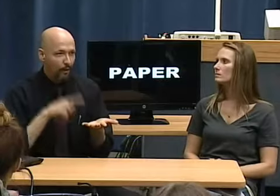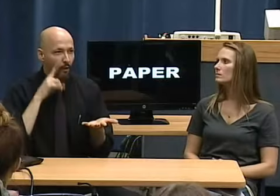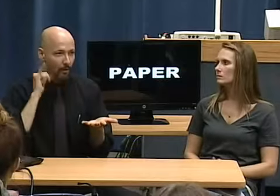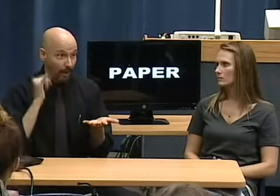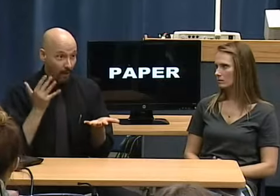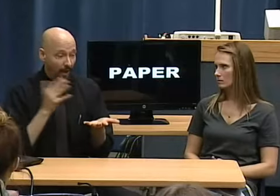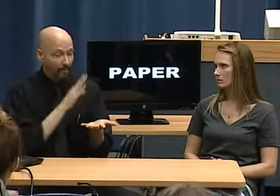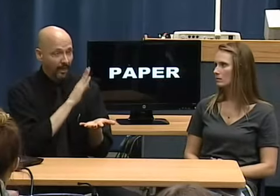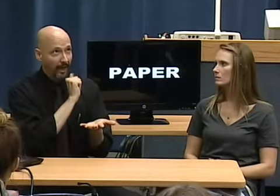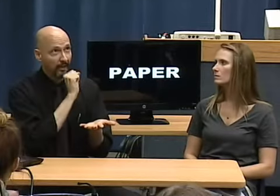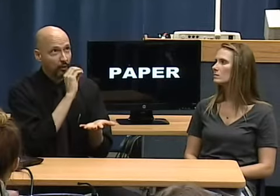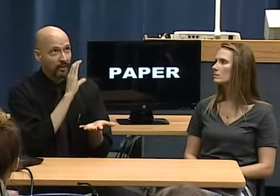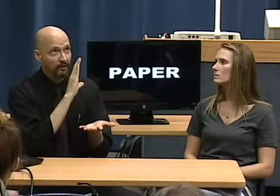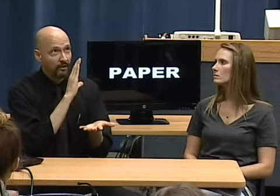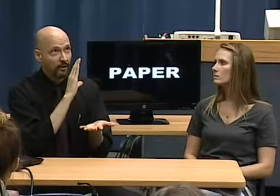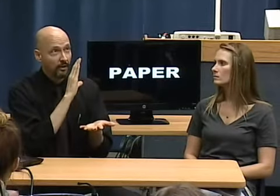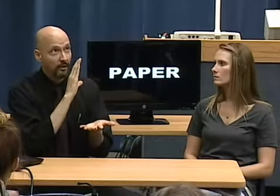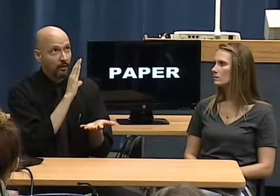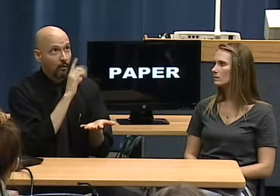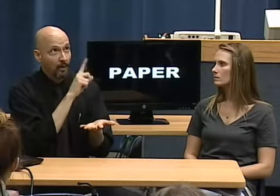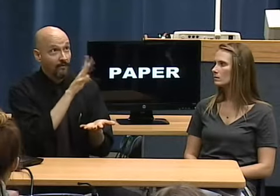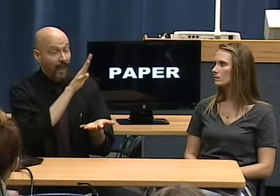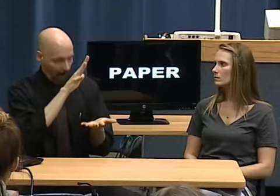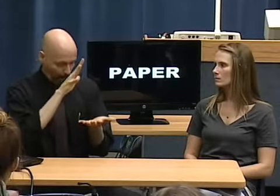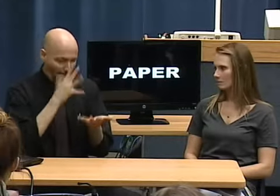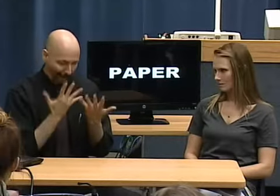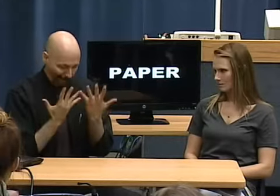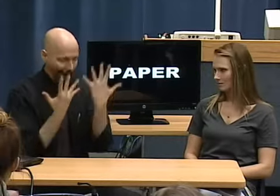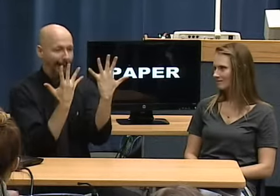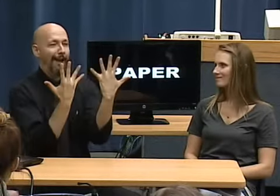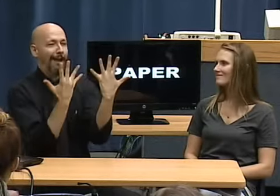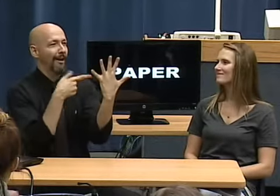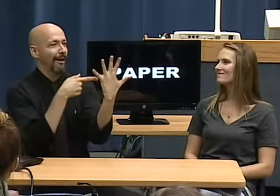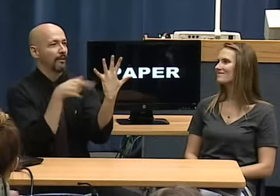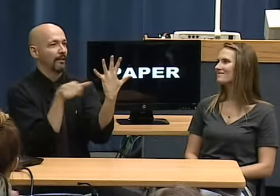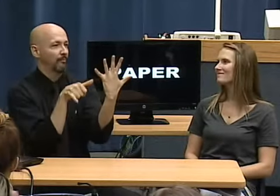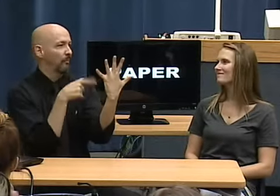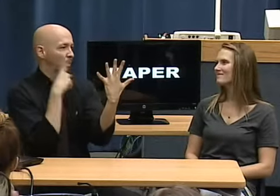It looks like what? B-A-S-O-C-1-5 They both have the 5-handshape.